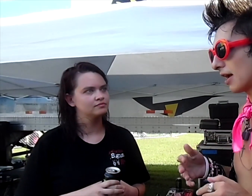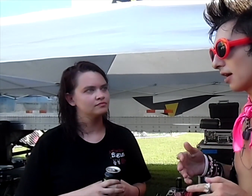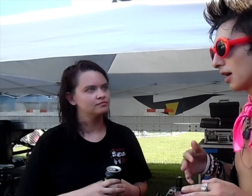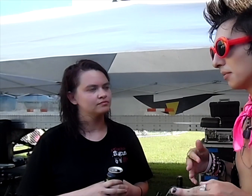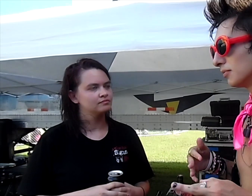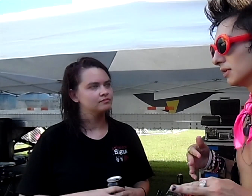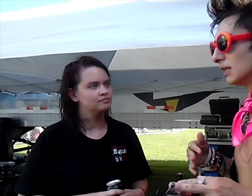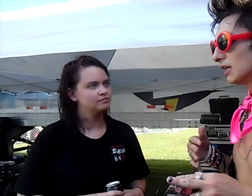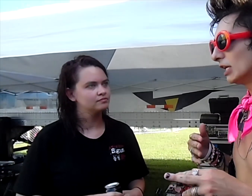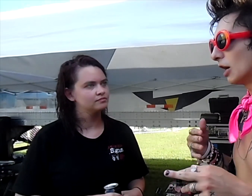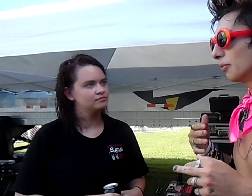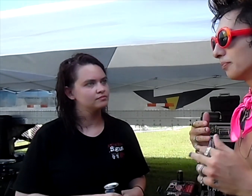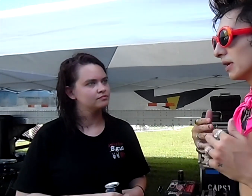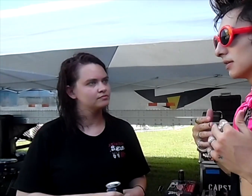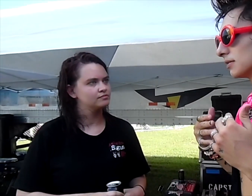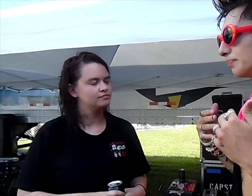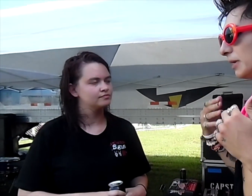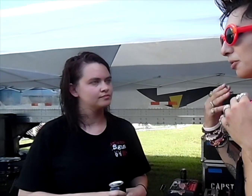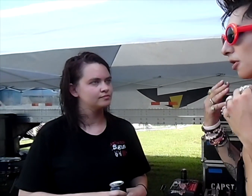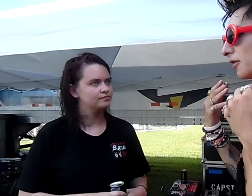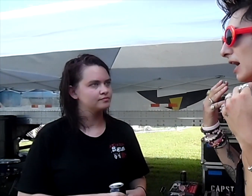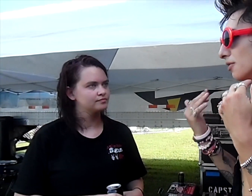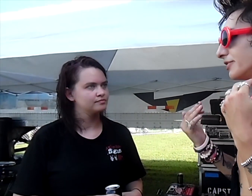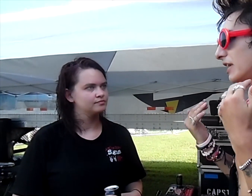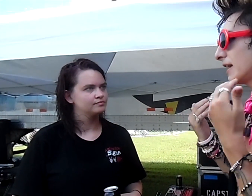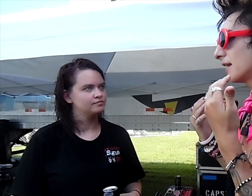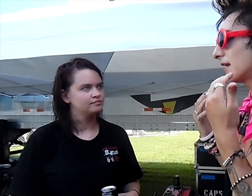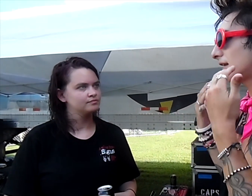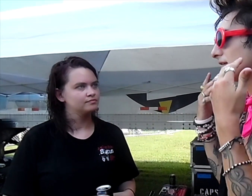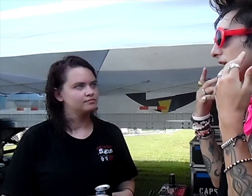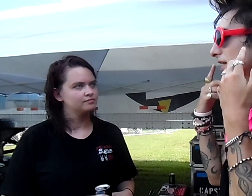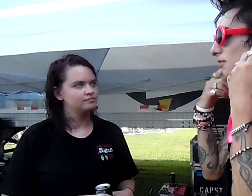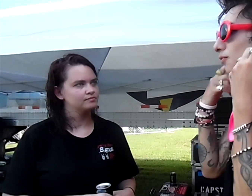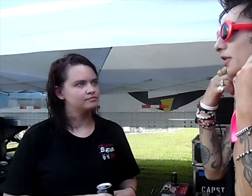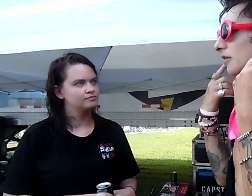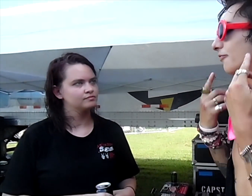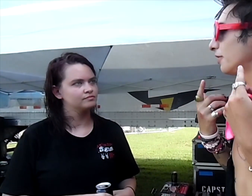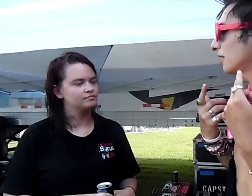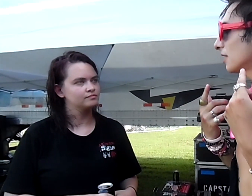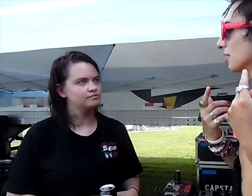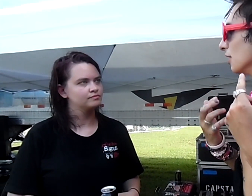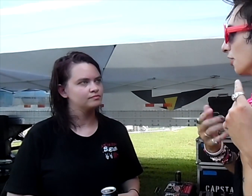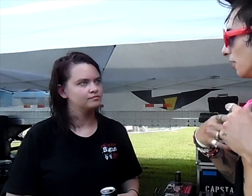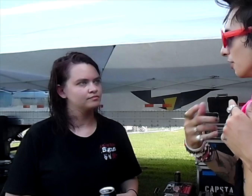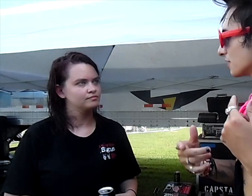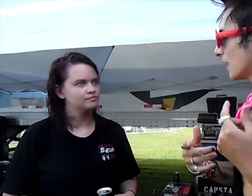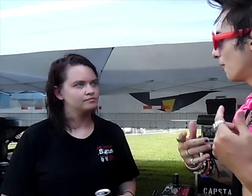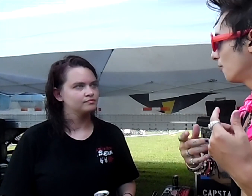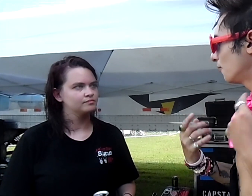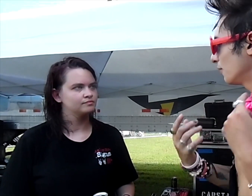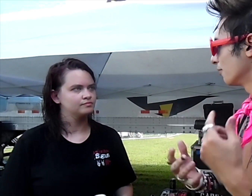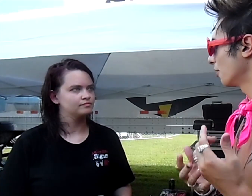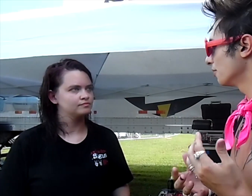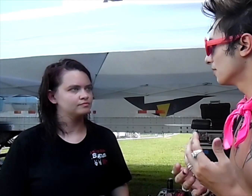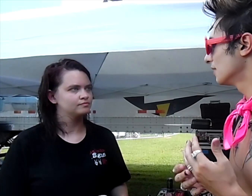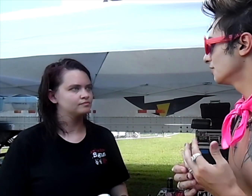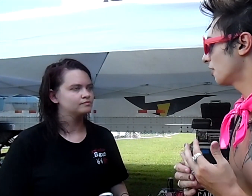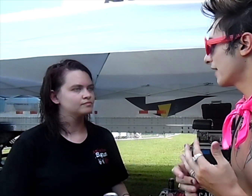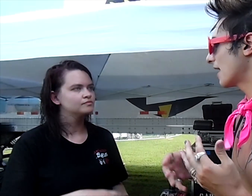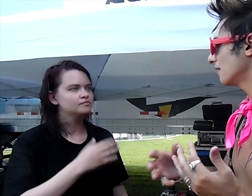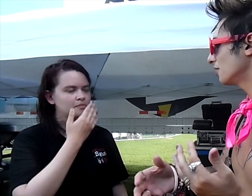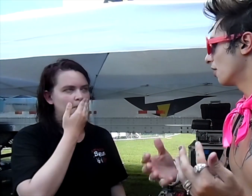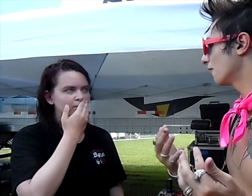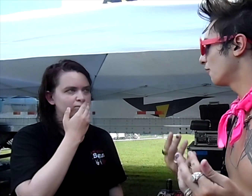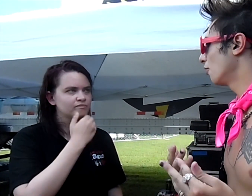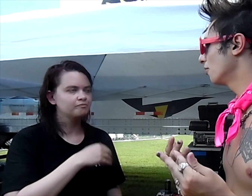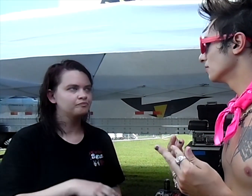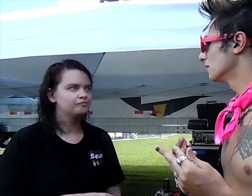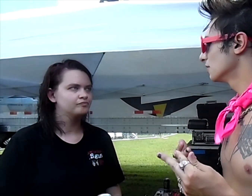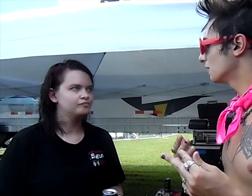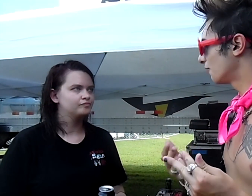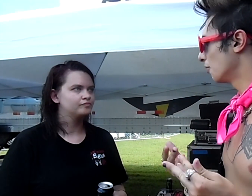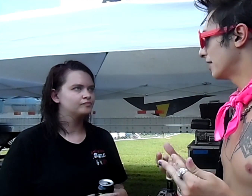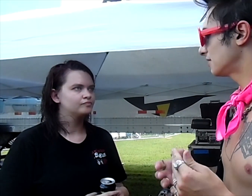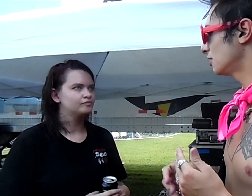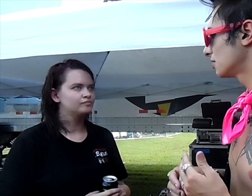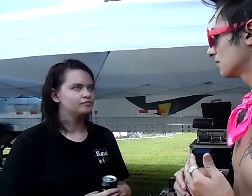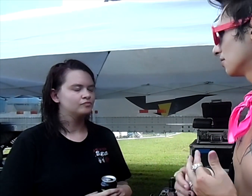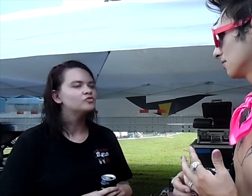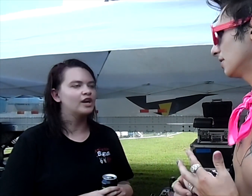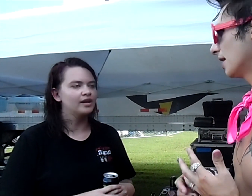knowing that um you know people are now seeing and really feeling the lyrics that we wrote so they are getting the full experience